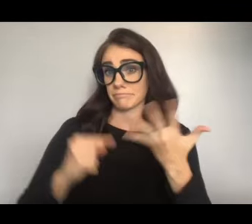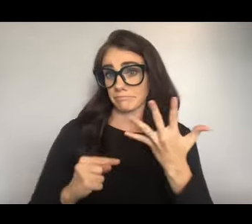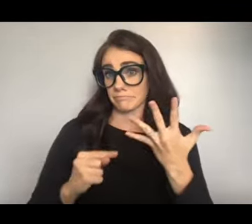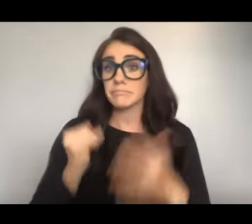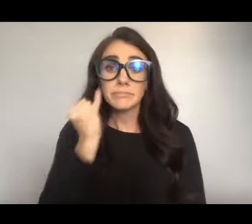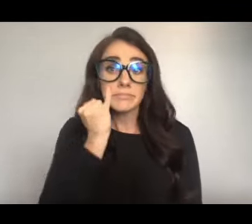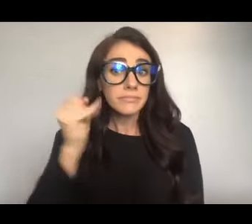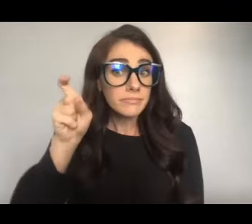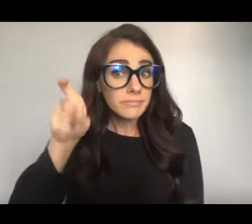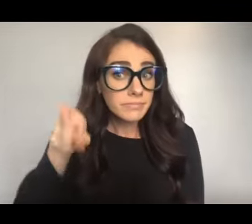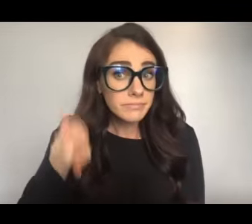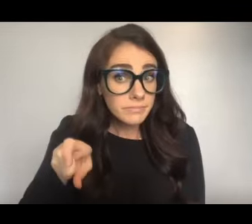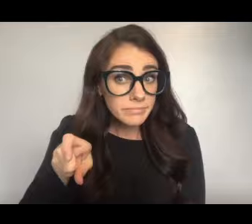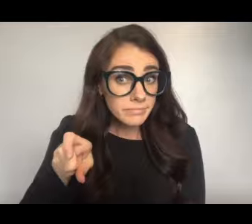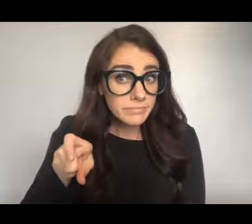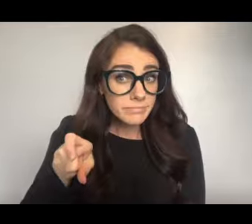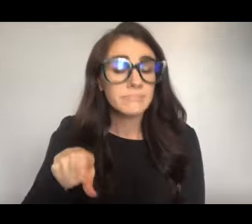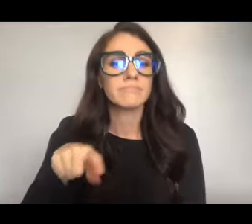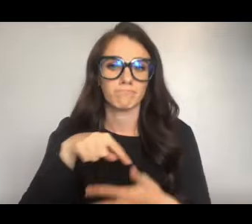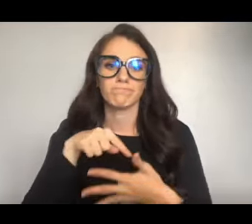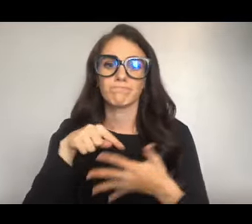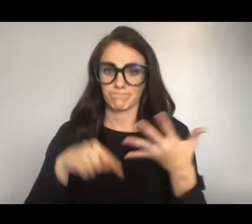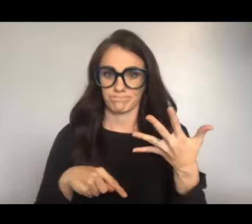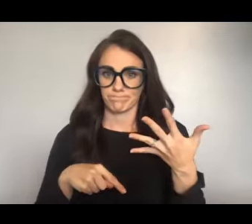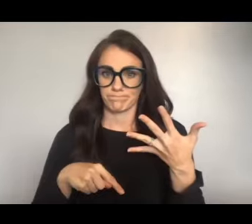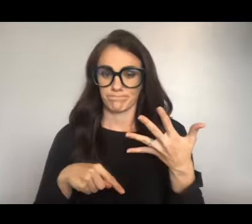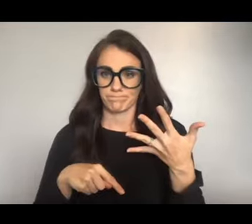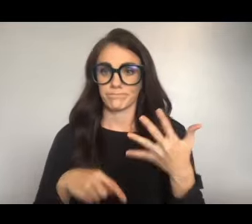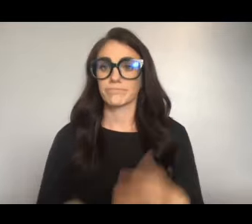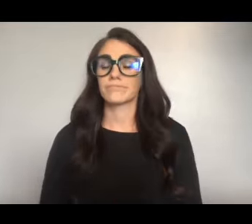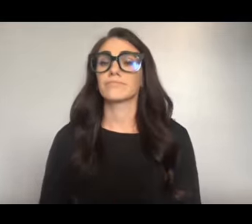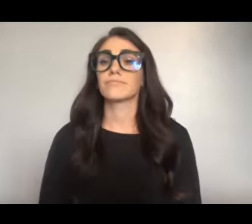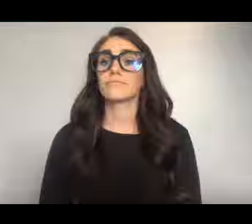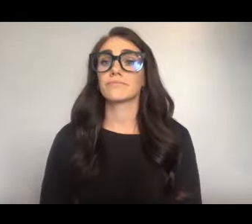Then you're going to create your list, if you need it,